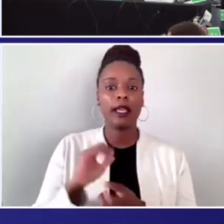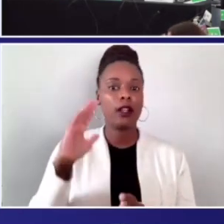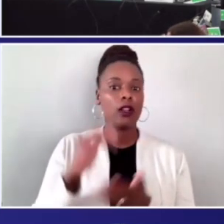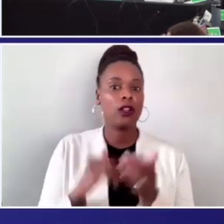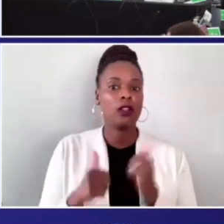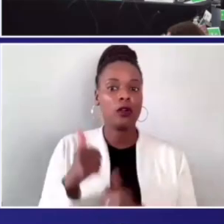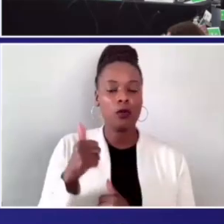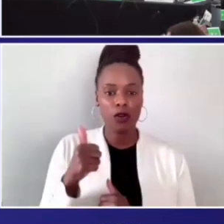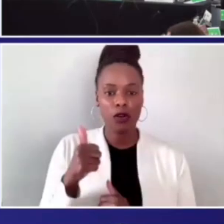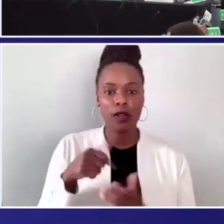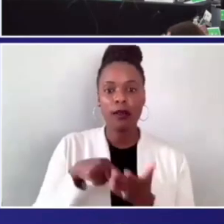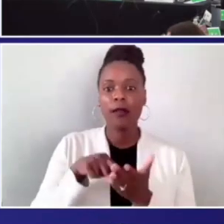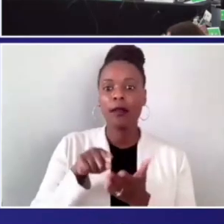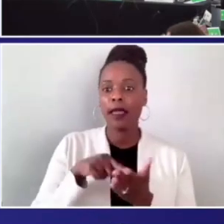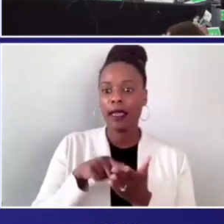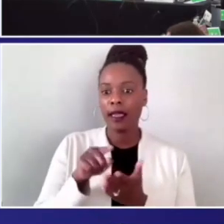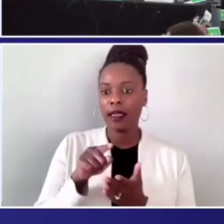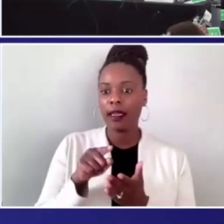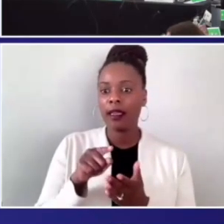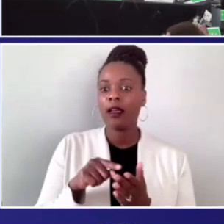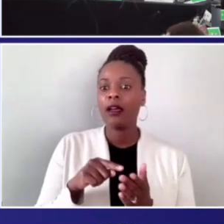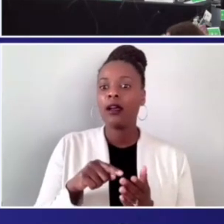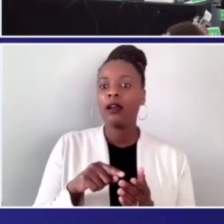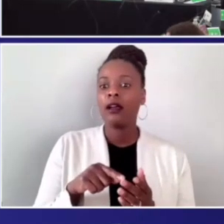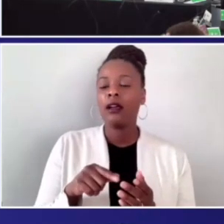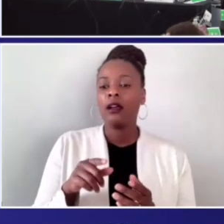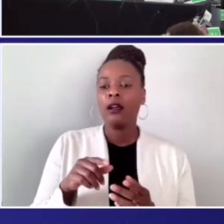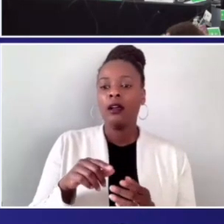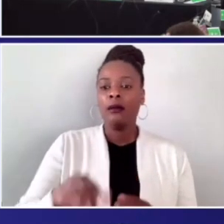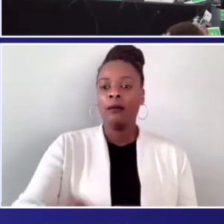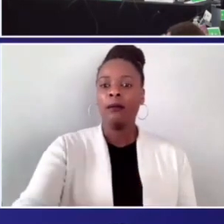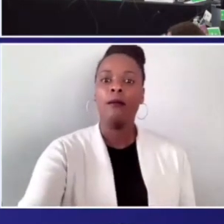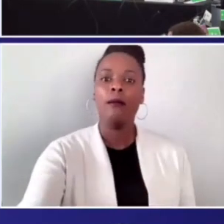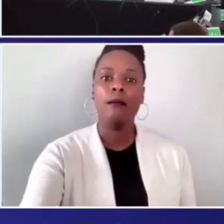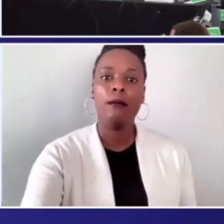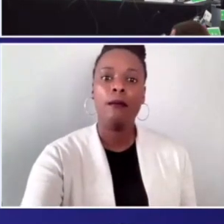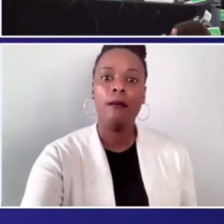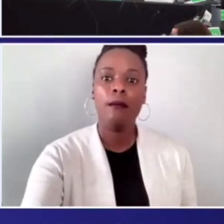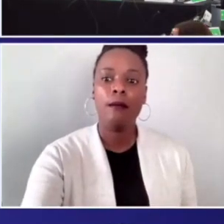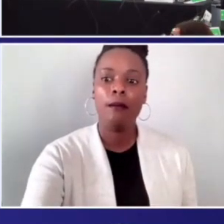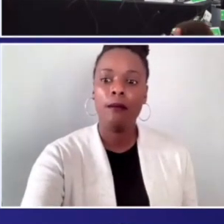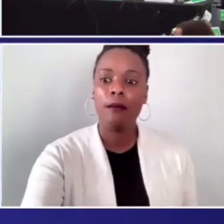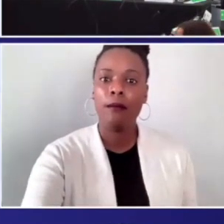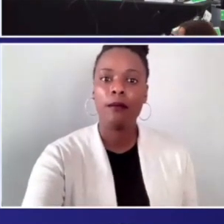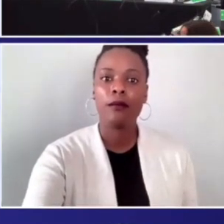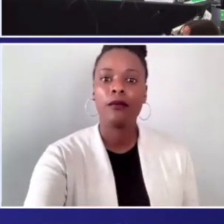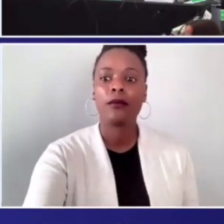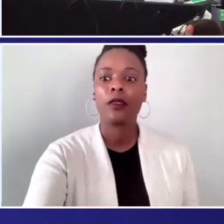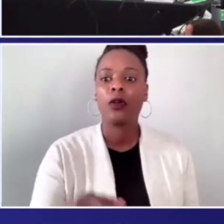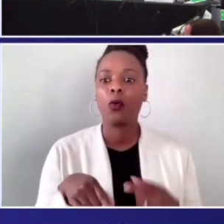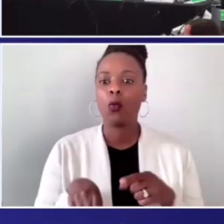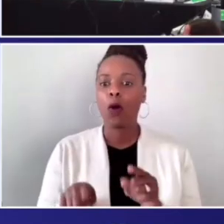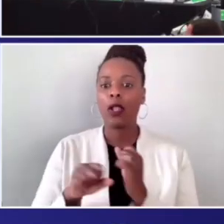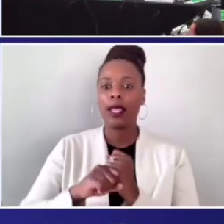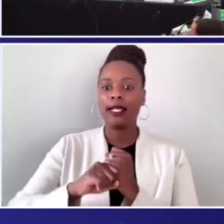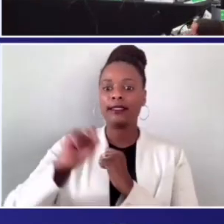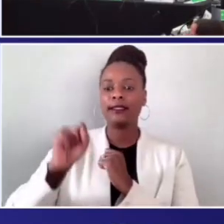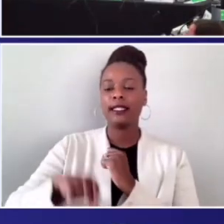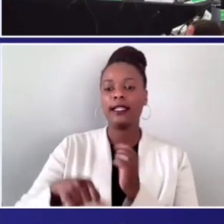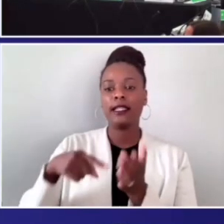extending the repayment of their loans for a longer duration. By extending the repayment period, interest accrues over a longer period,